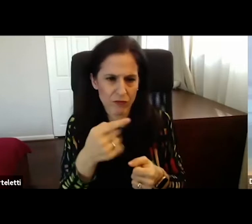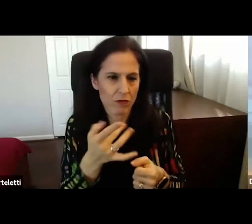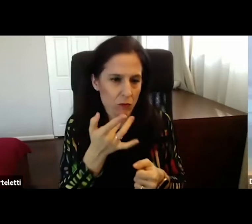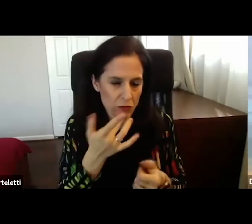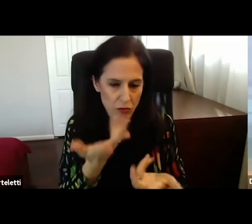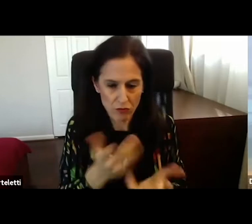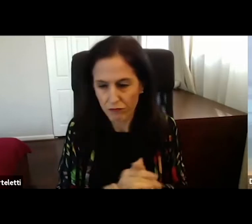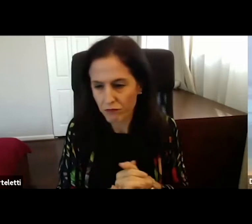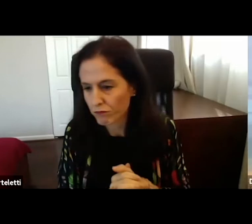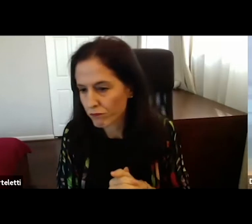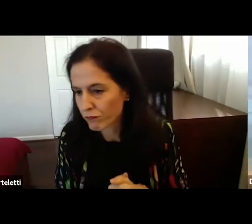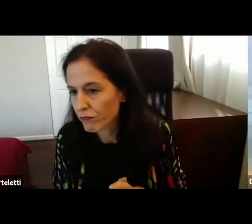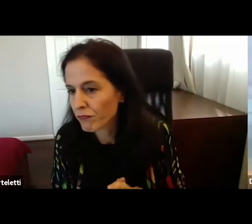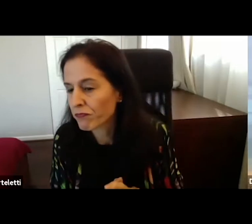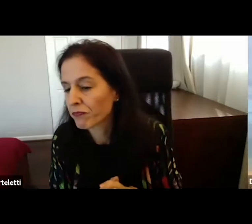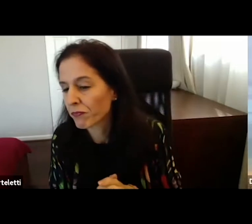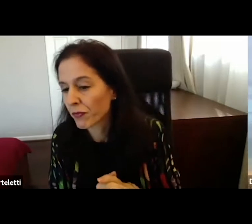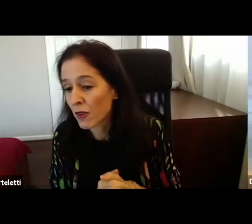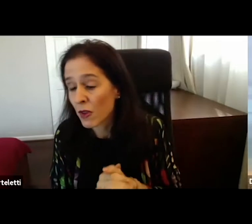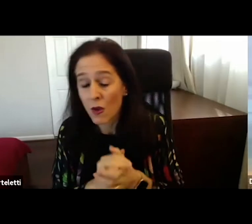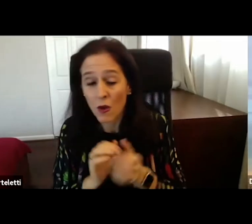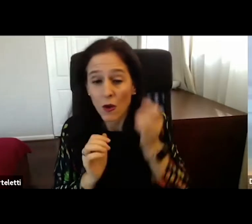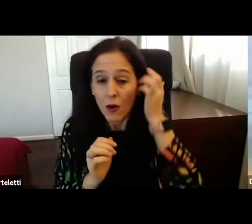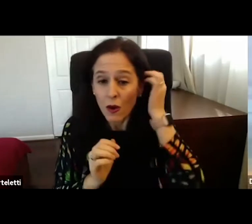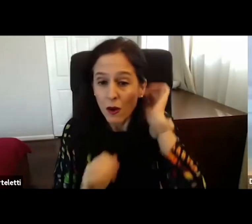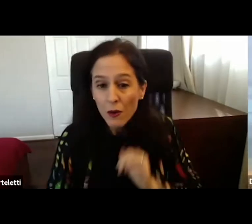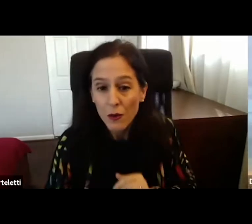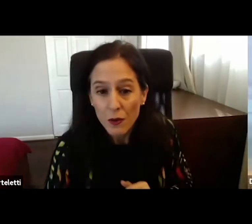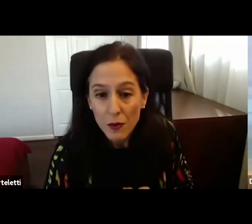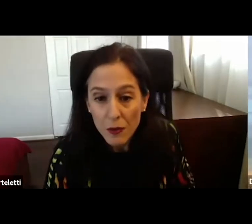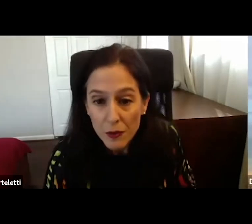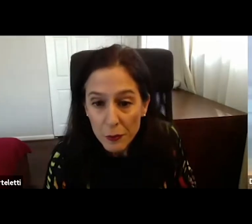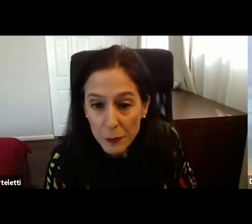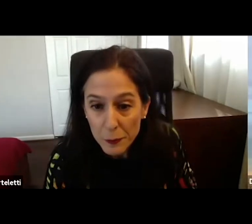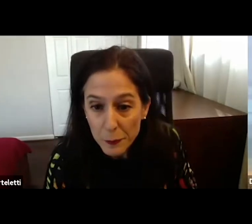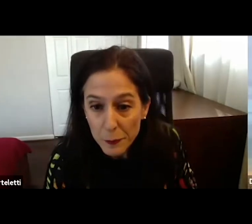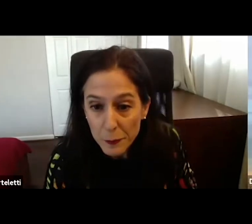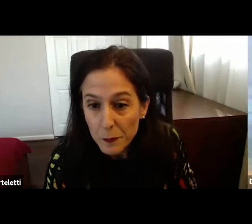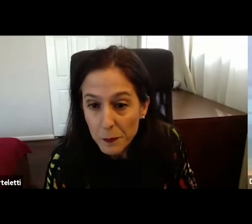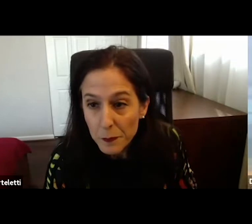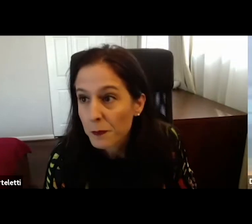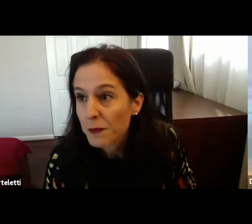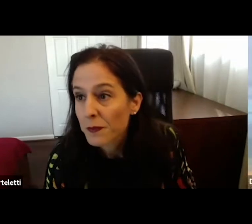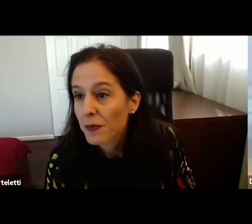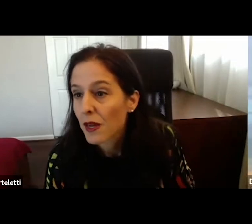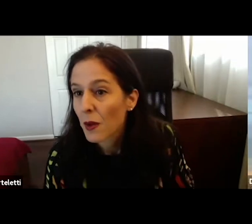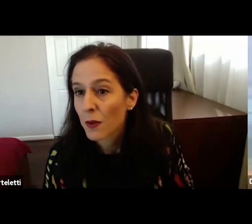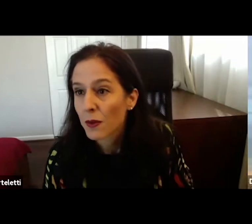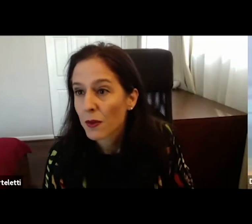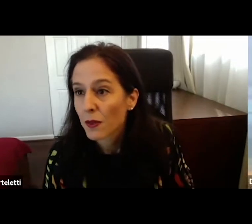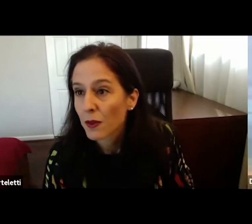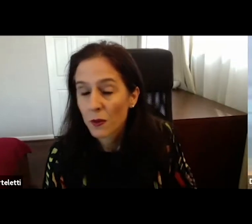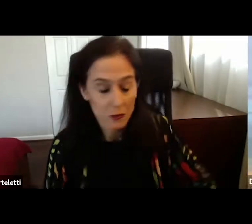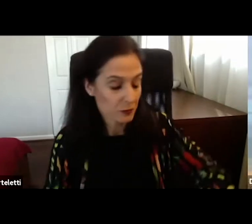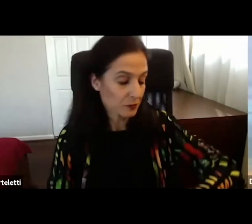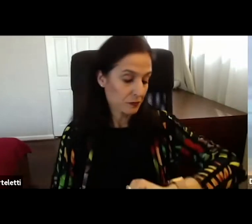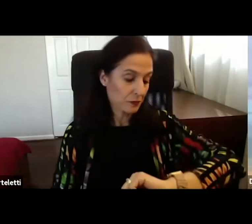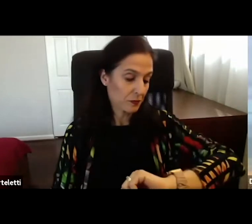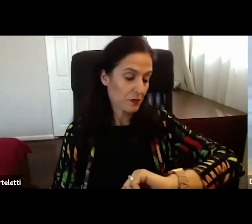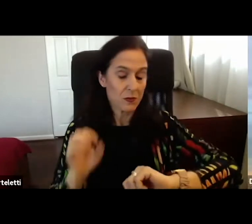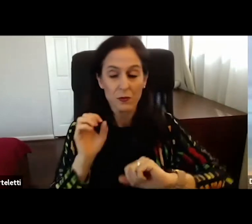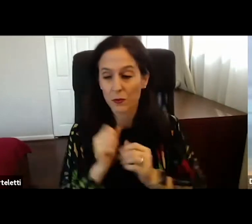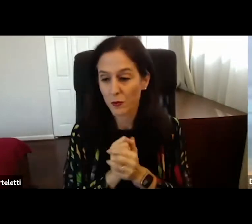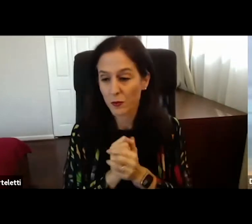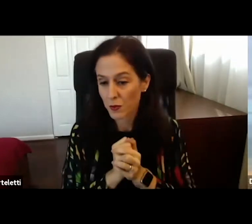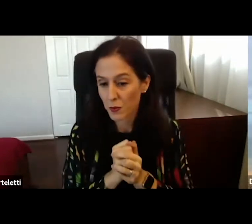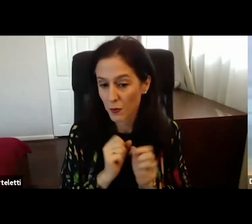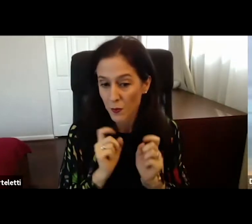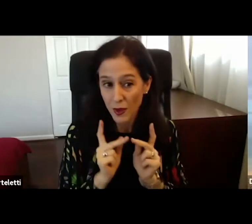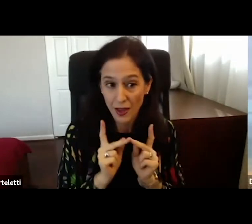so you can choose which is the better option for yourself